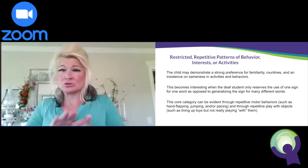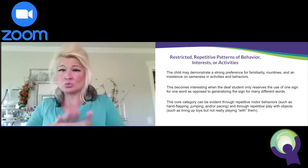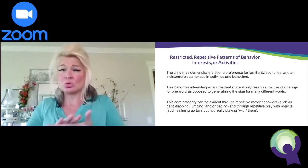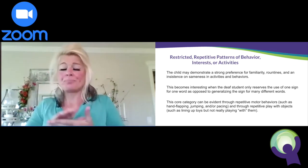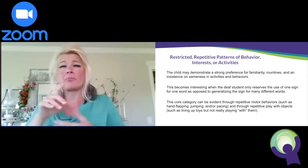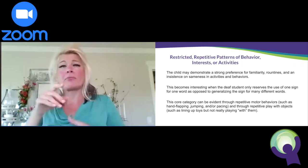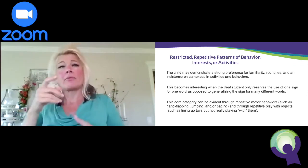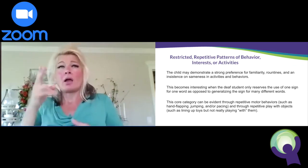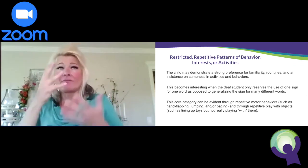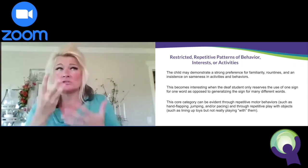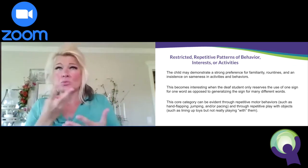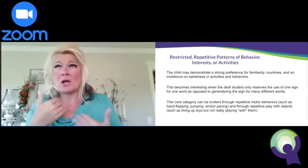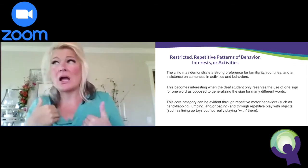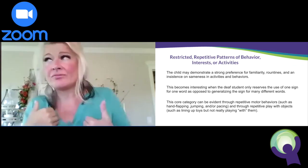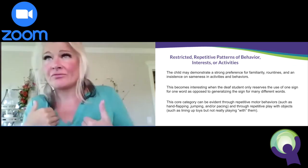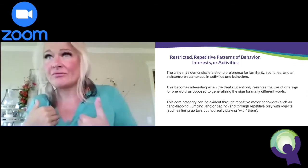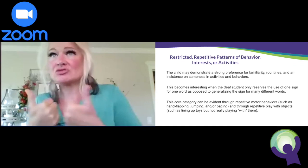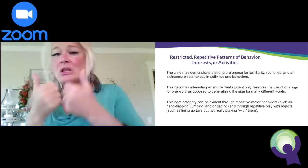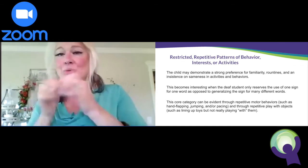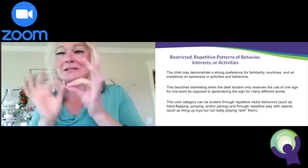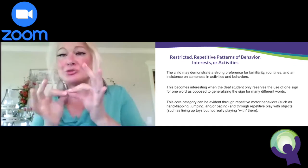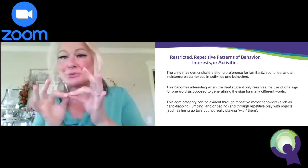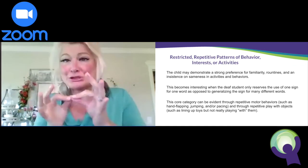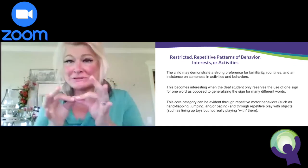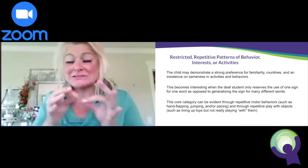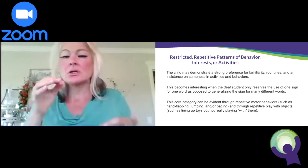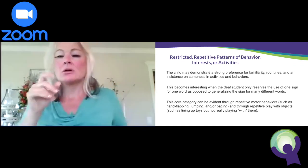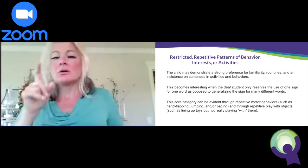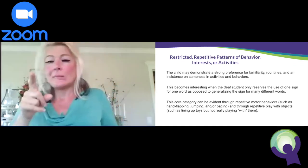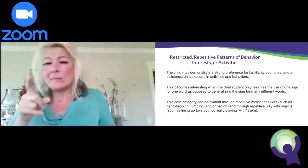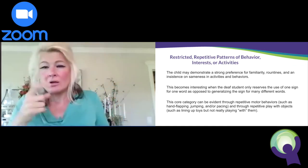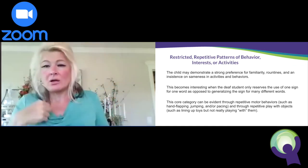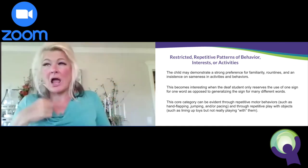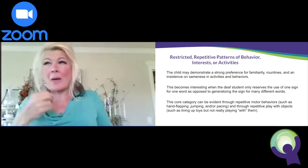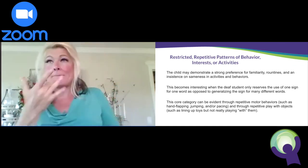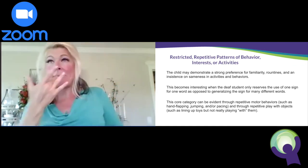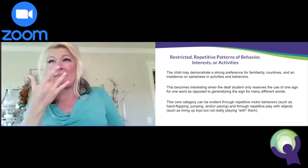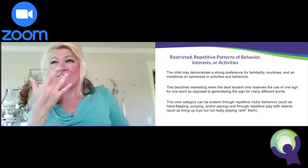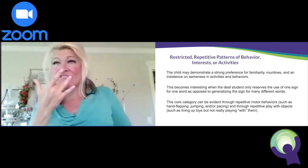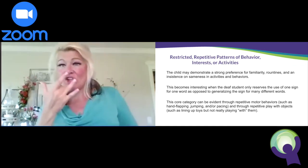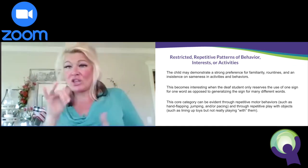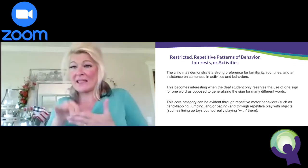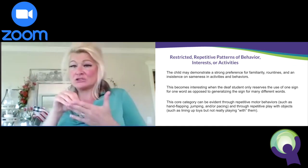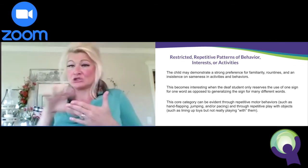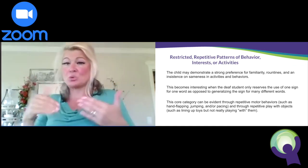If a deaf kid is in a public school unfortunately, you're gonna be working with an interpreter besides that with we're